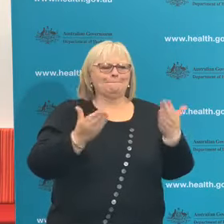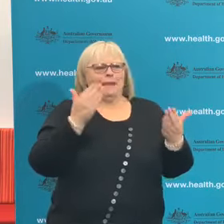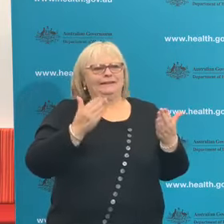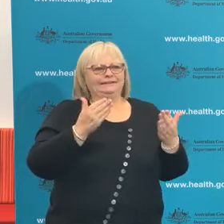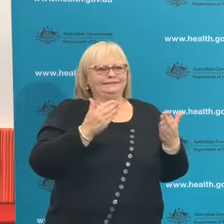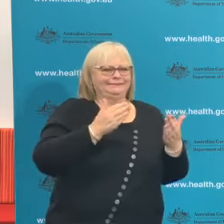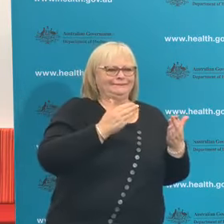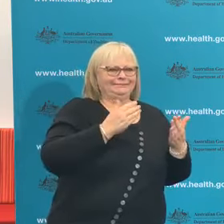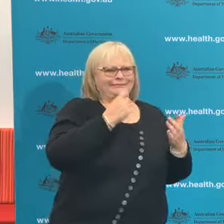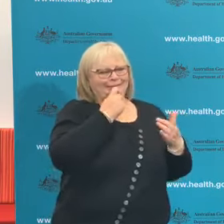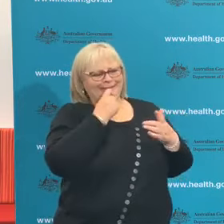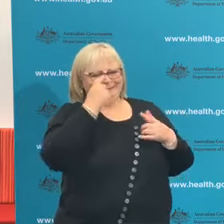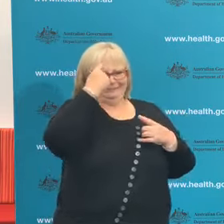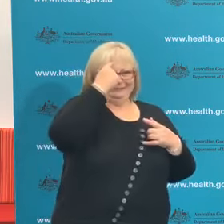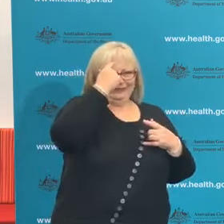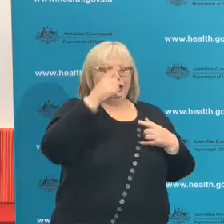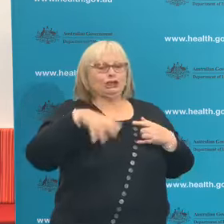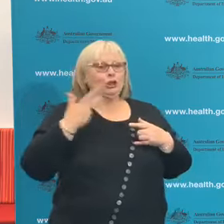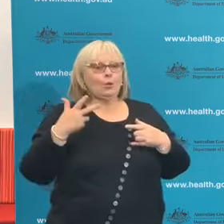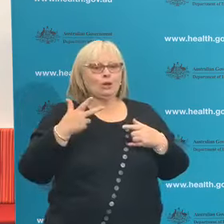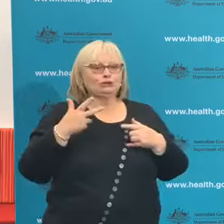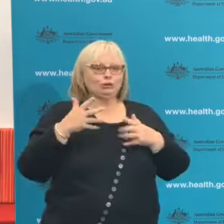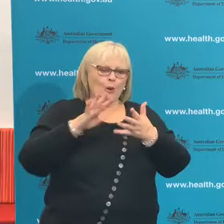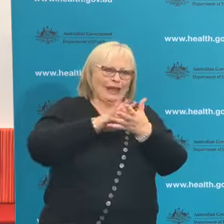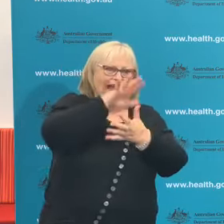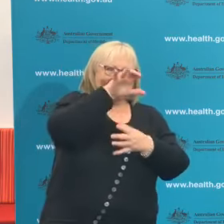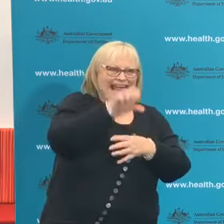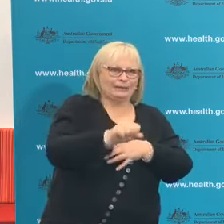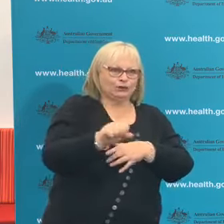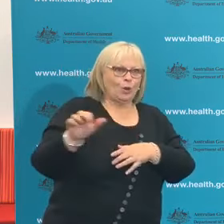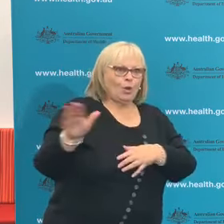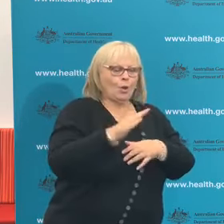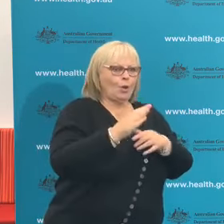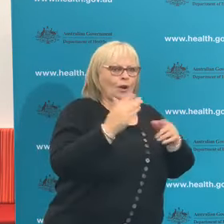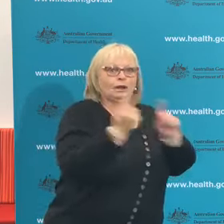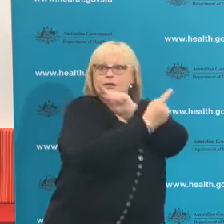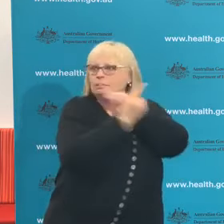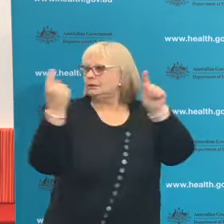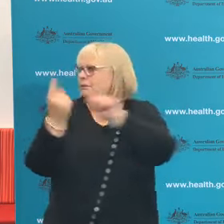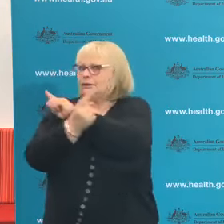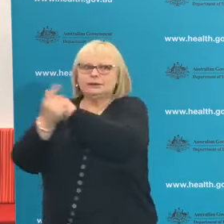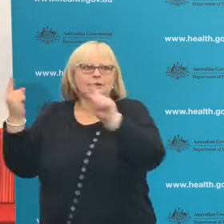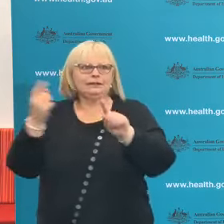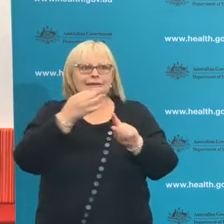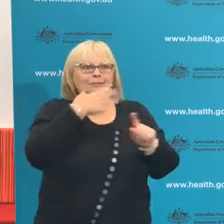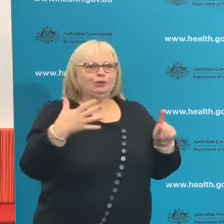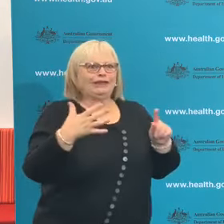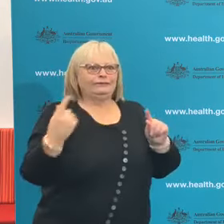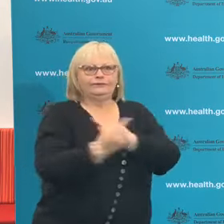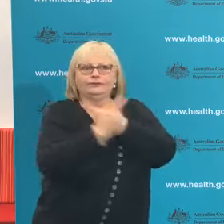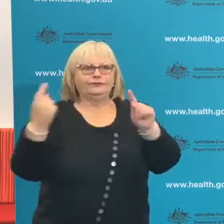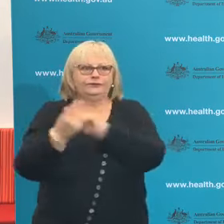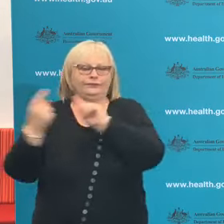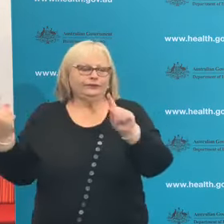Obviously you wouldn't want to be capturing every brief contact. Our case definition based